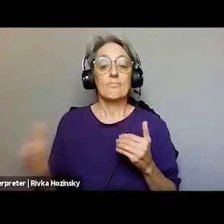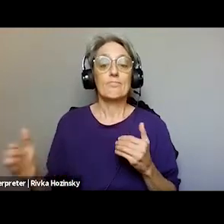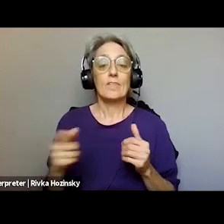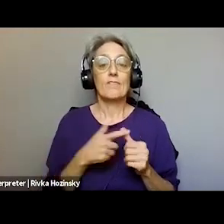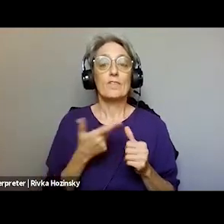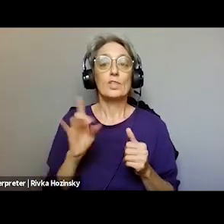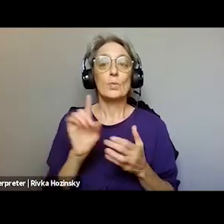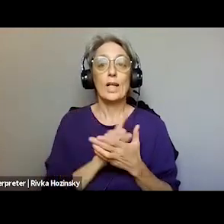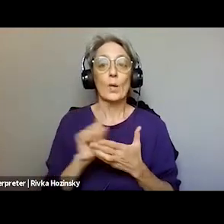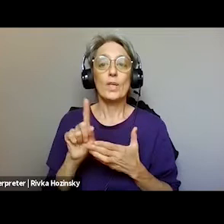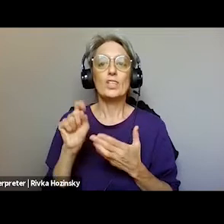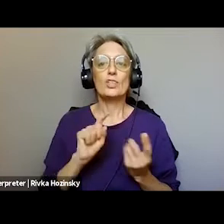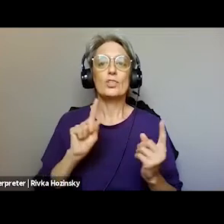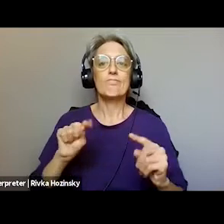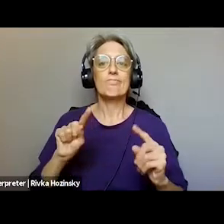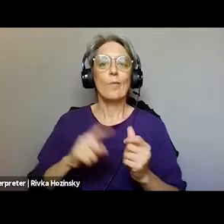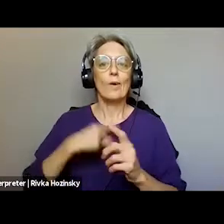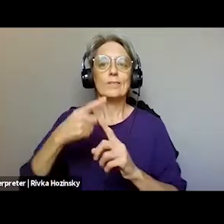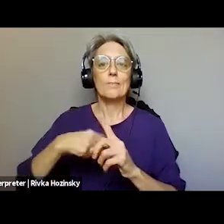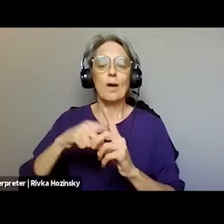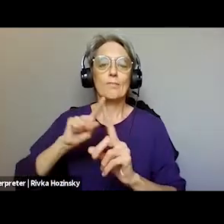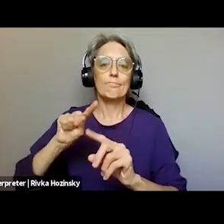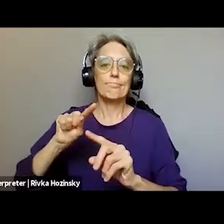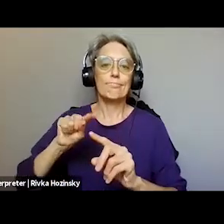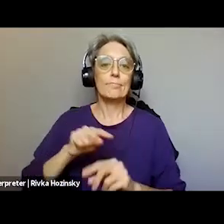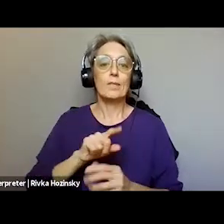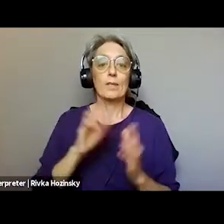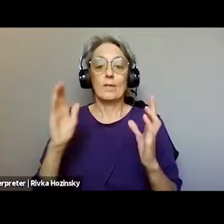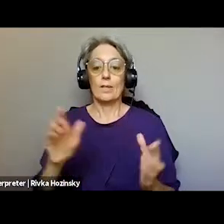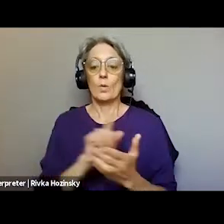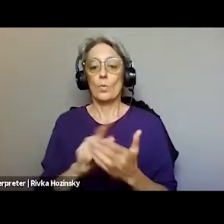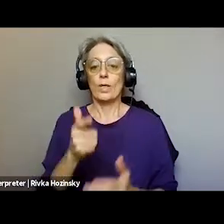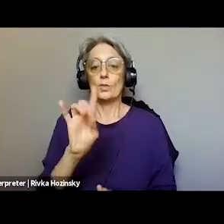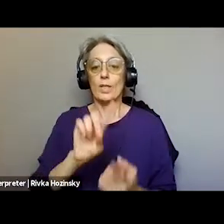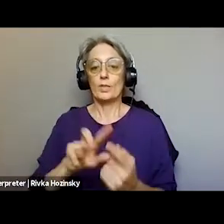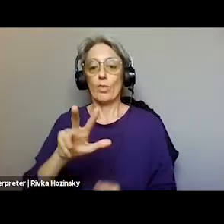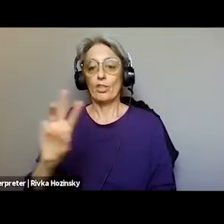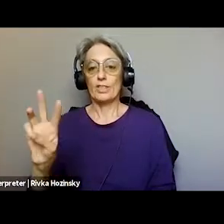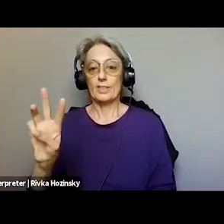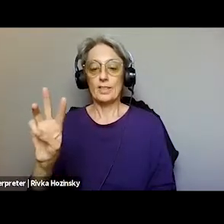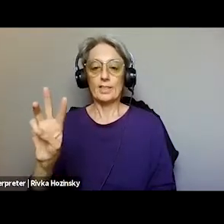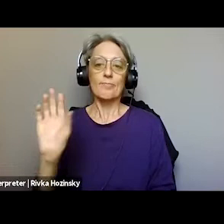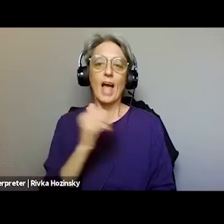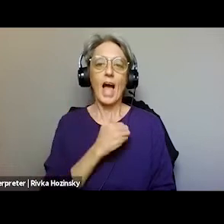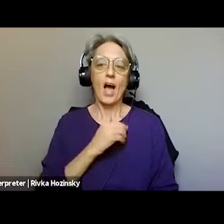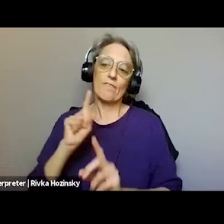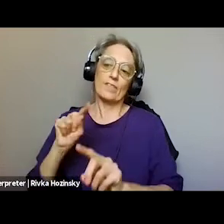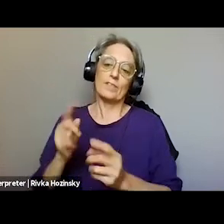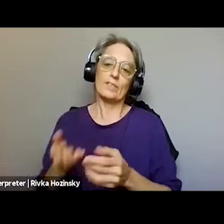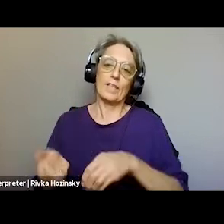weeks of pregnancy. Then when we get to weeks 28 to 36, our visits increase to once every two weeks